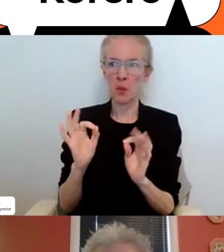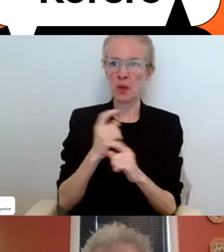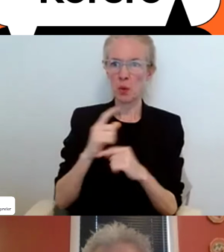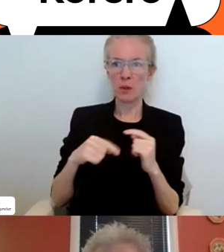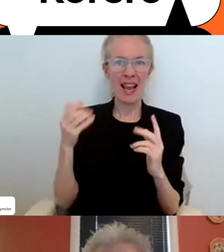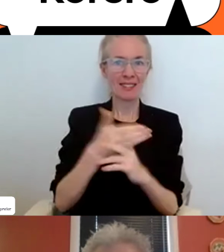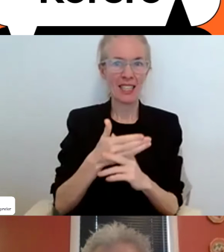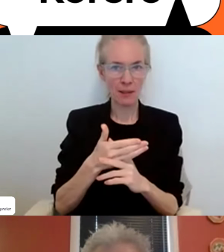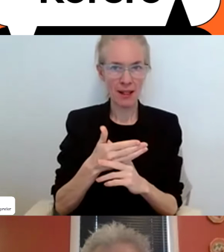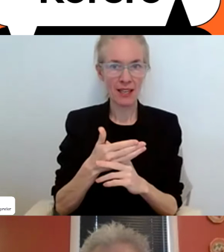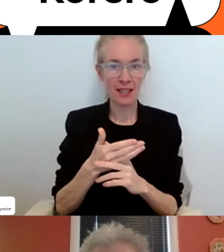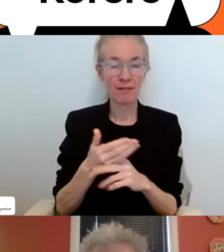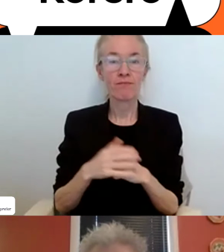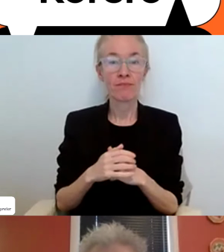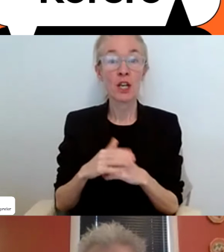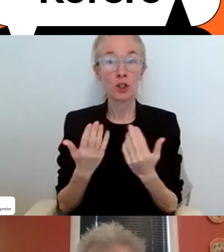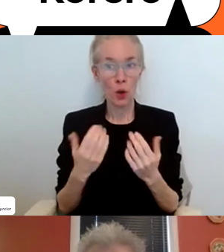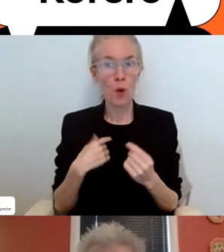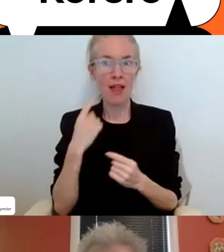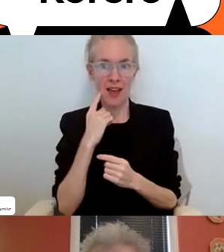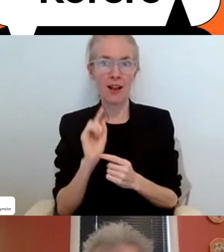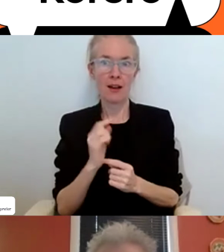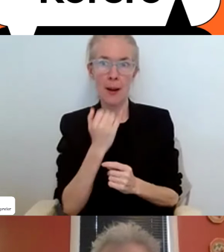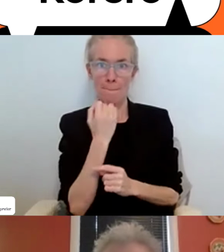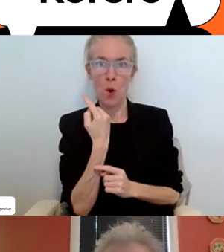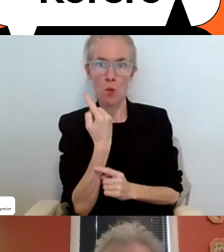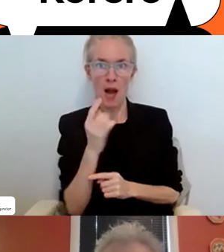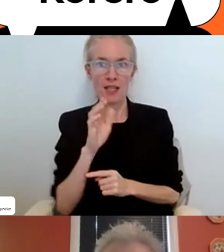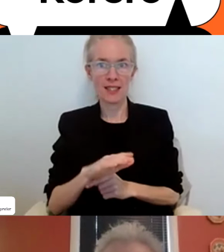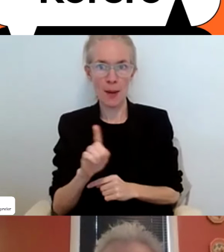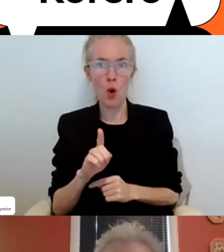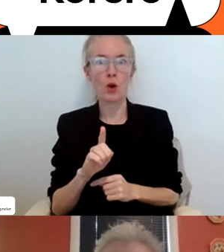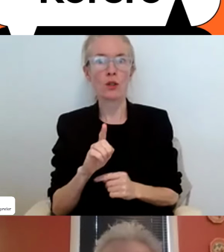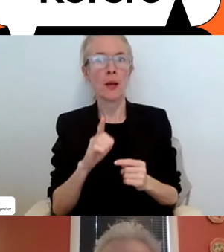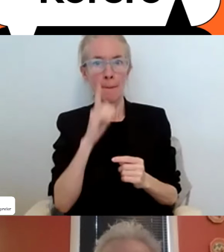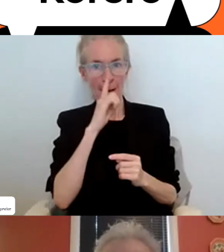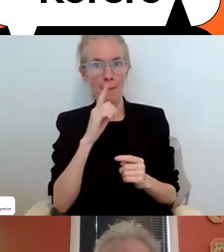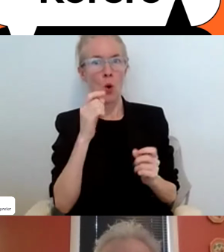of the process is that awareness. Identifying a need for policy.